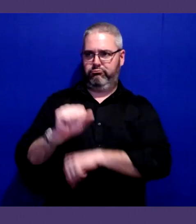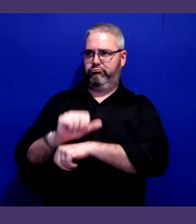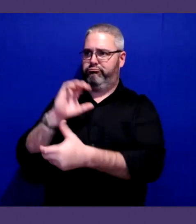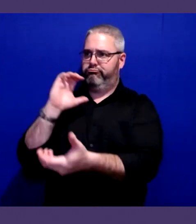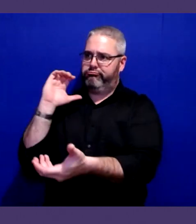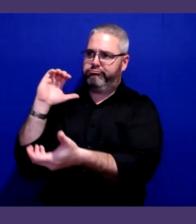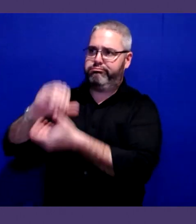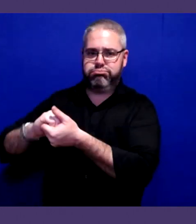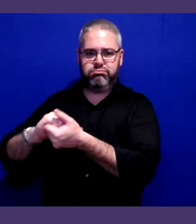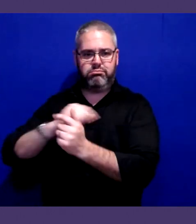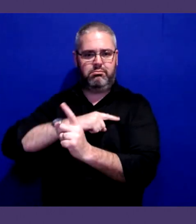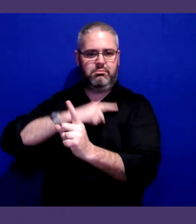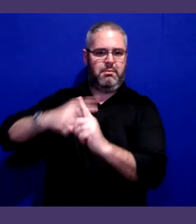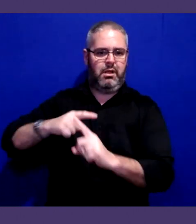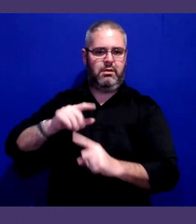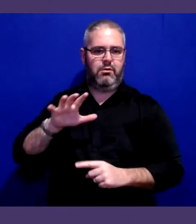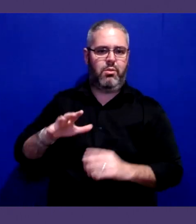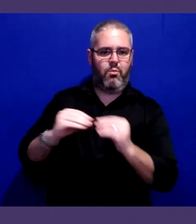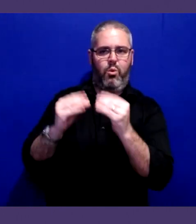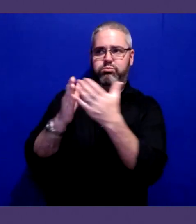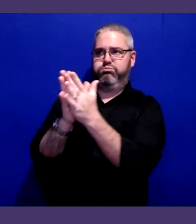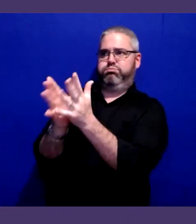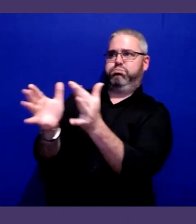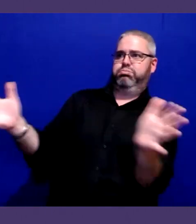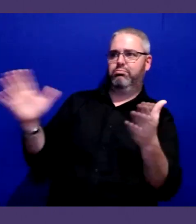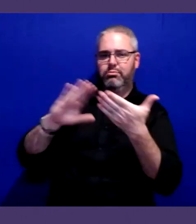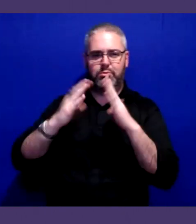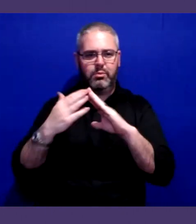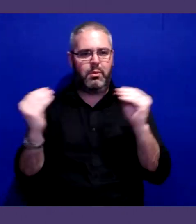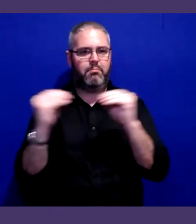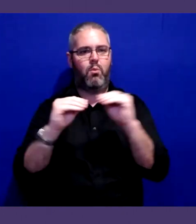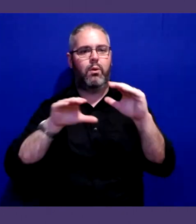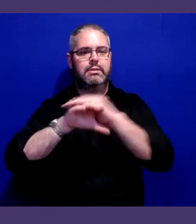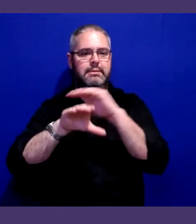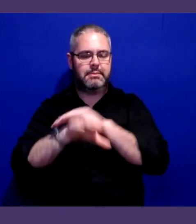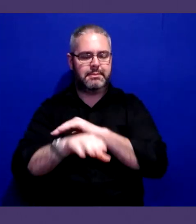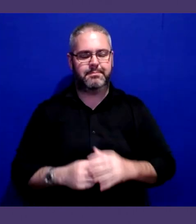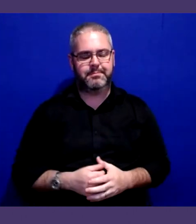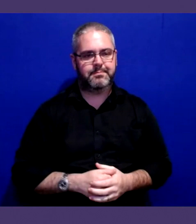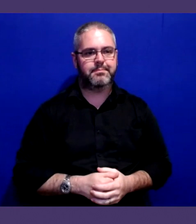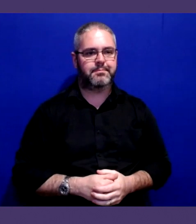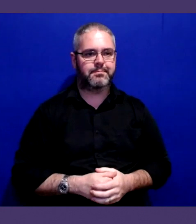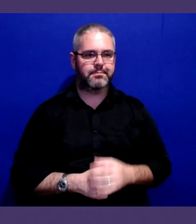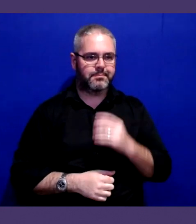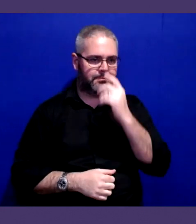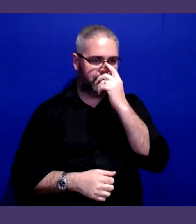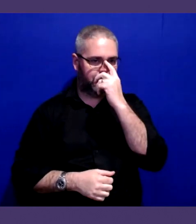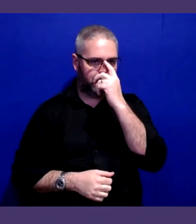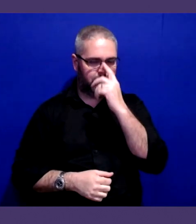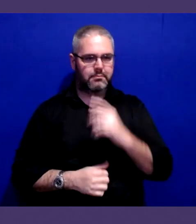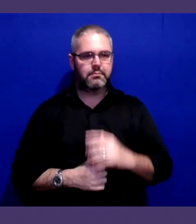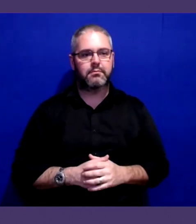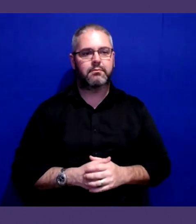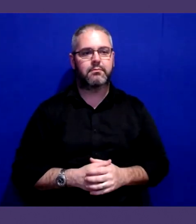the digital world more accessible. Shawn Lawton Henry: Hi. Shawn here to share some of